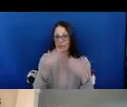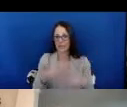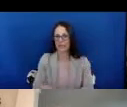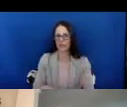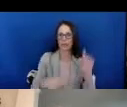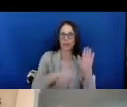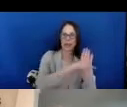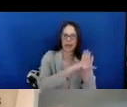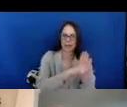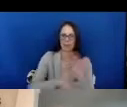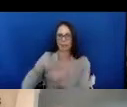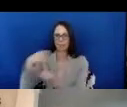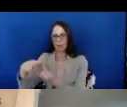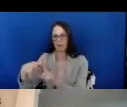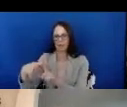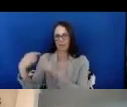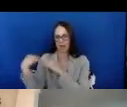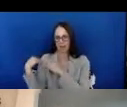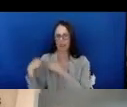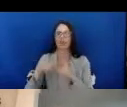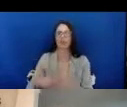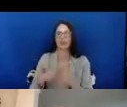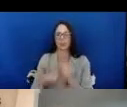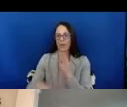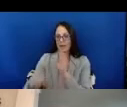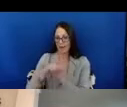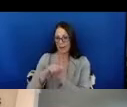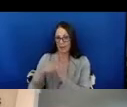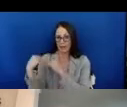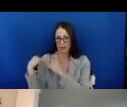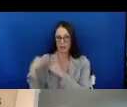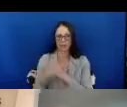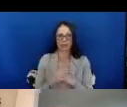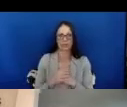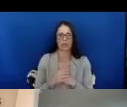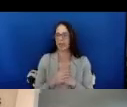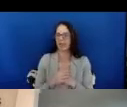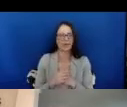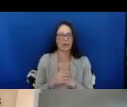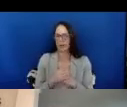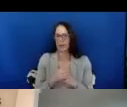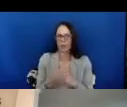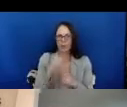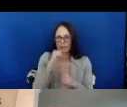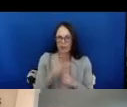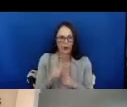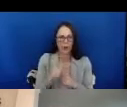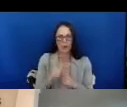I'll start with the negative obligations. 15:58:59 So we should not factor in live saved,